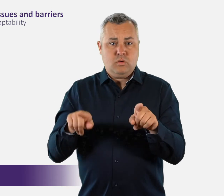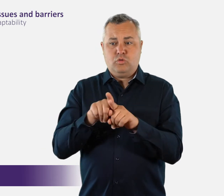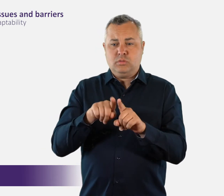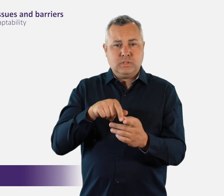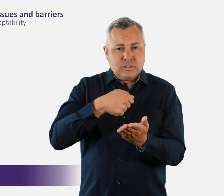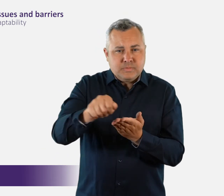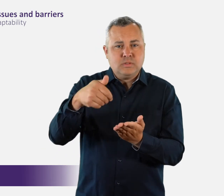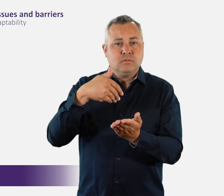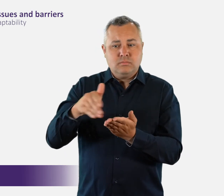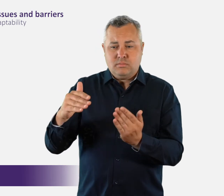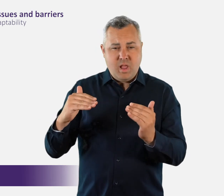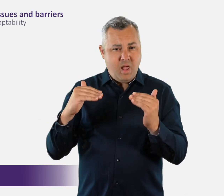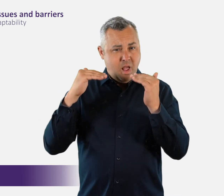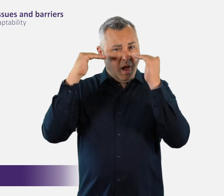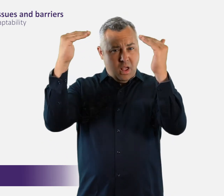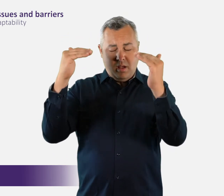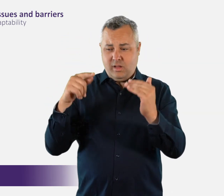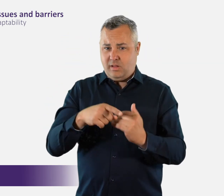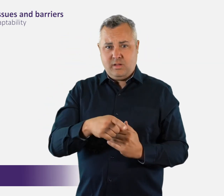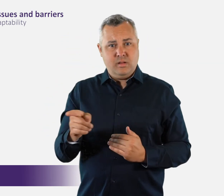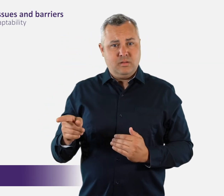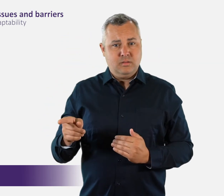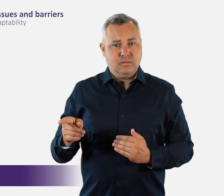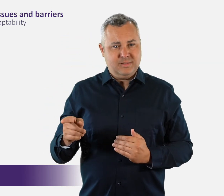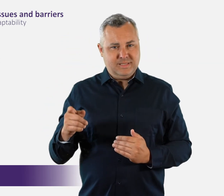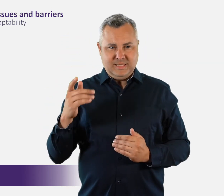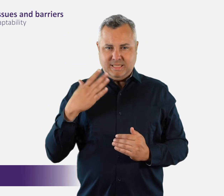and the high rates of suspension and expulsion.